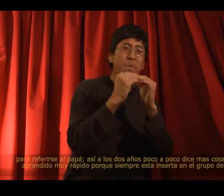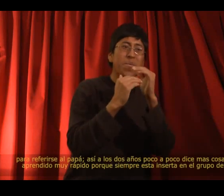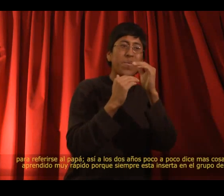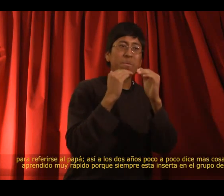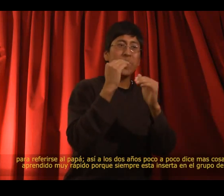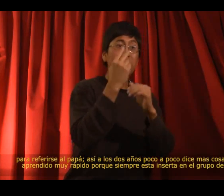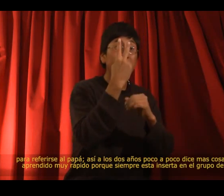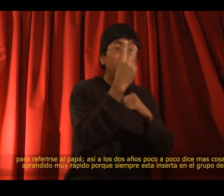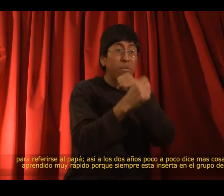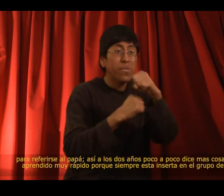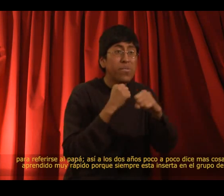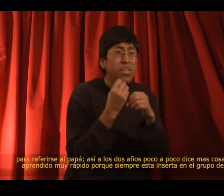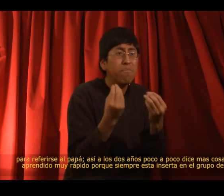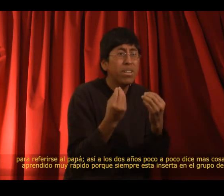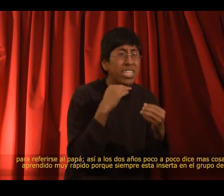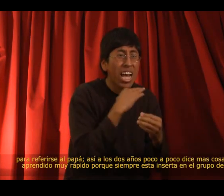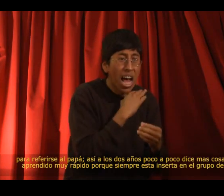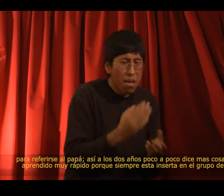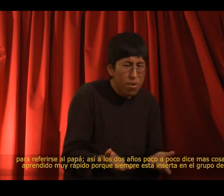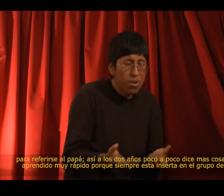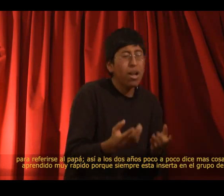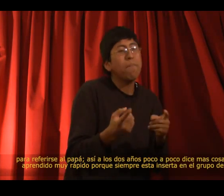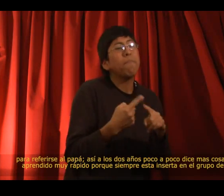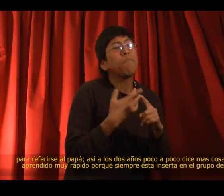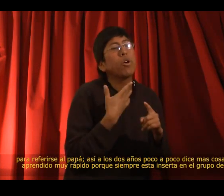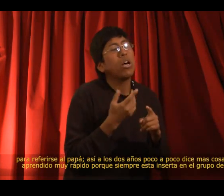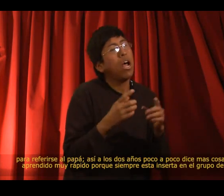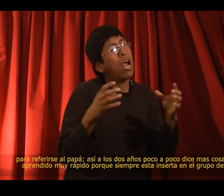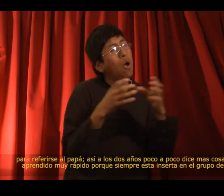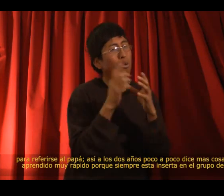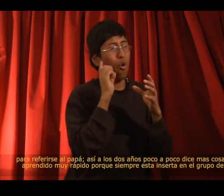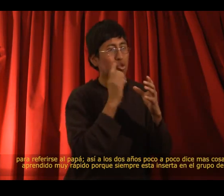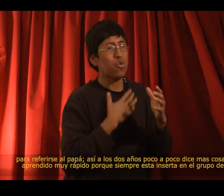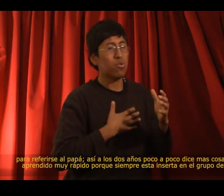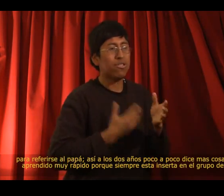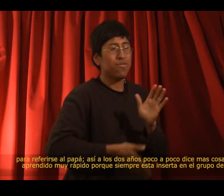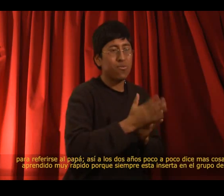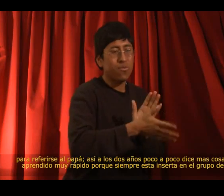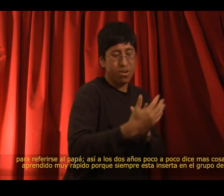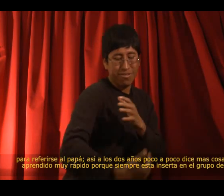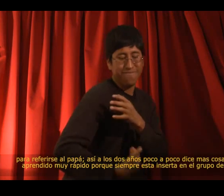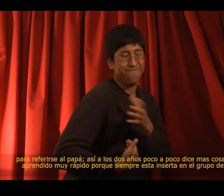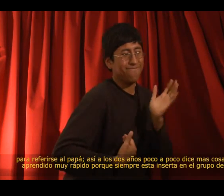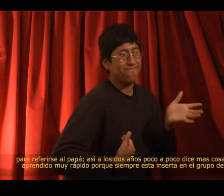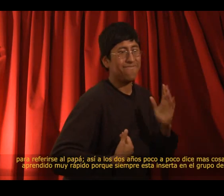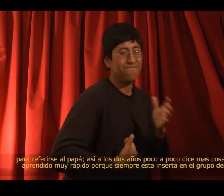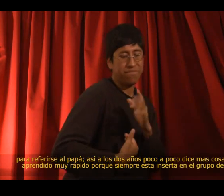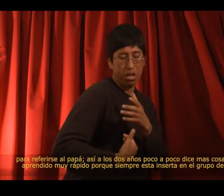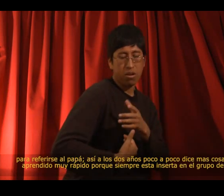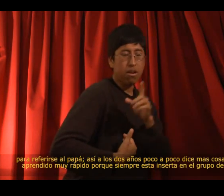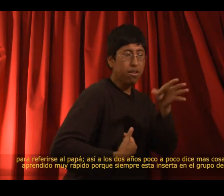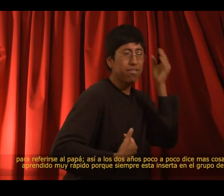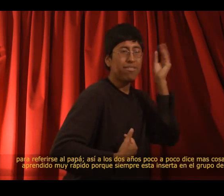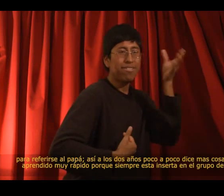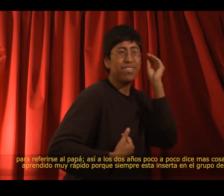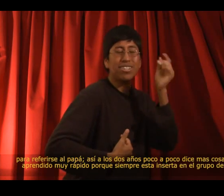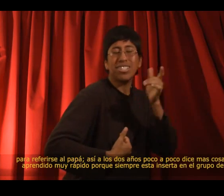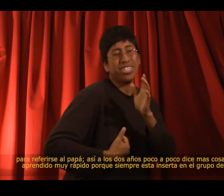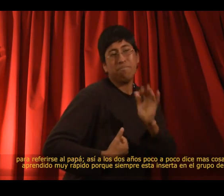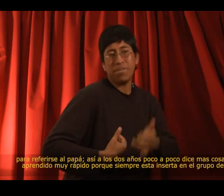In this way, she has been able to say more and more things over two years. She has learned very quickly because she is always around deaf people.